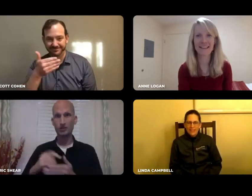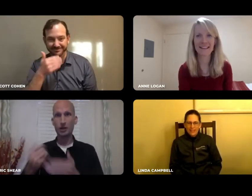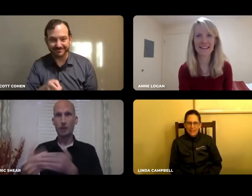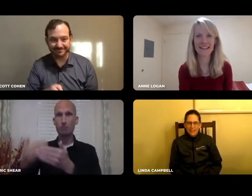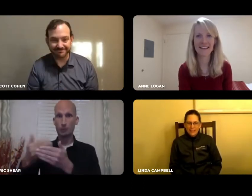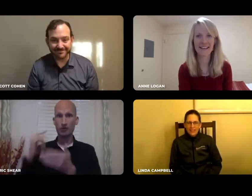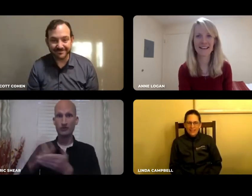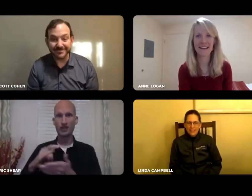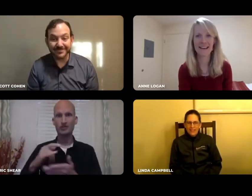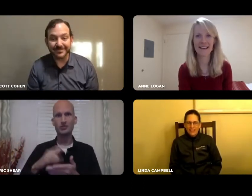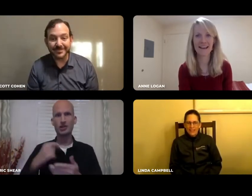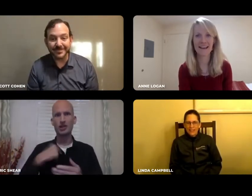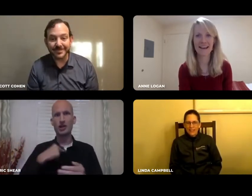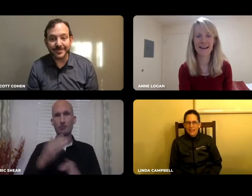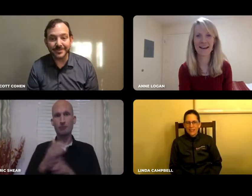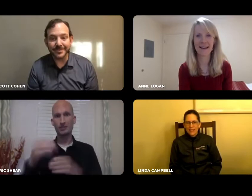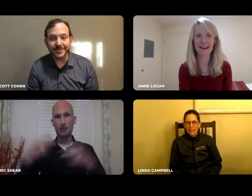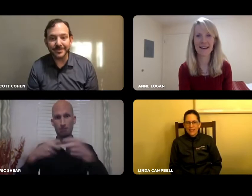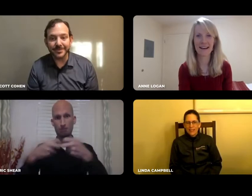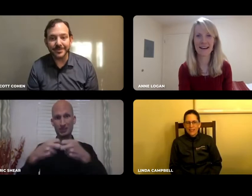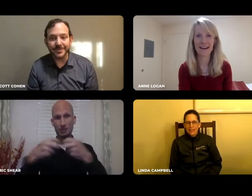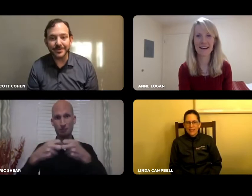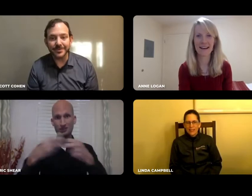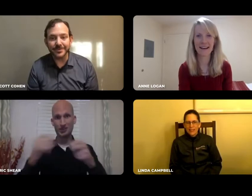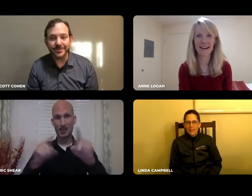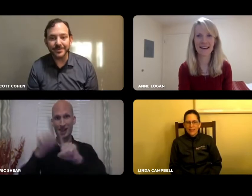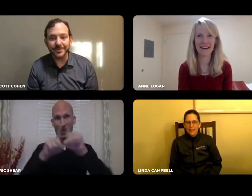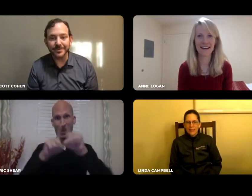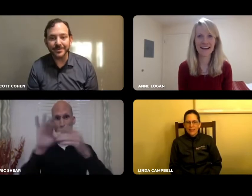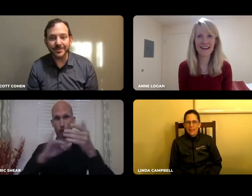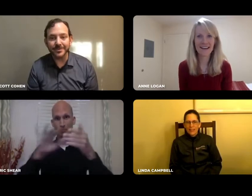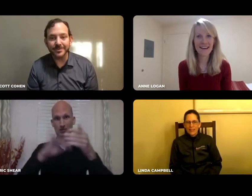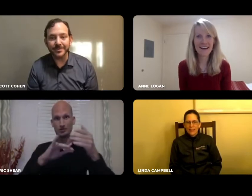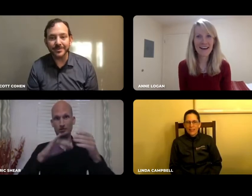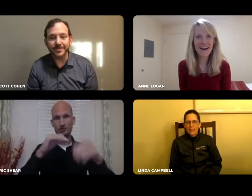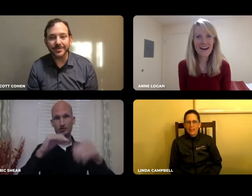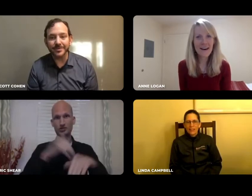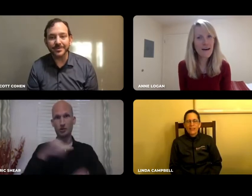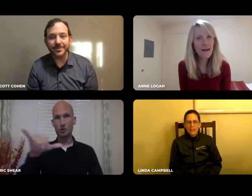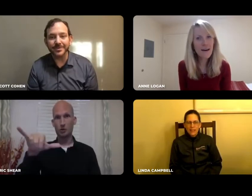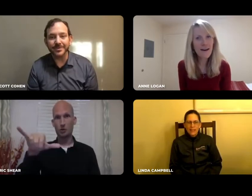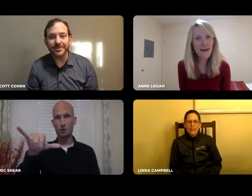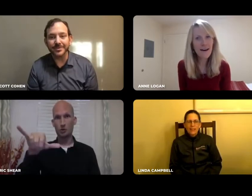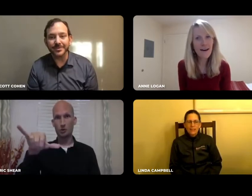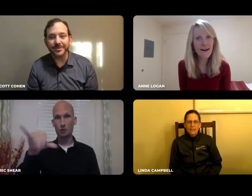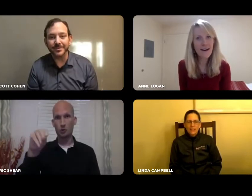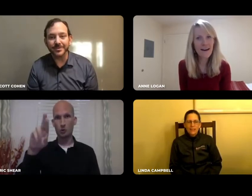Before that I mastered in Earth and space sciences